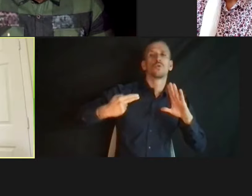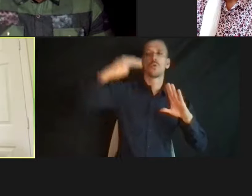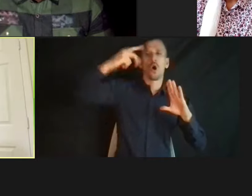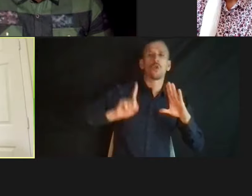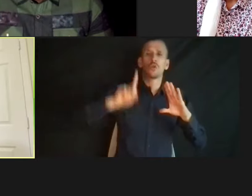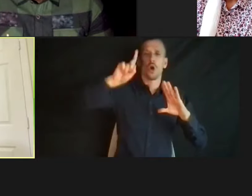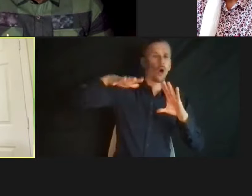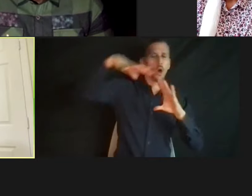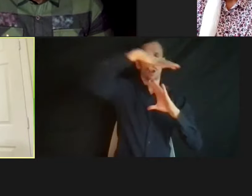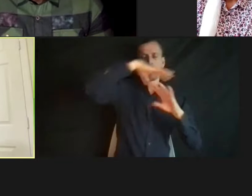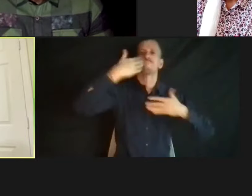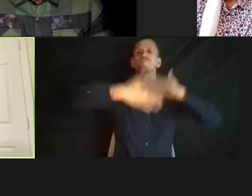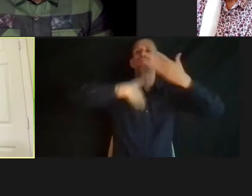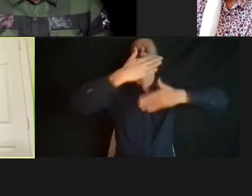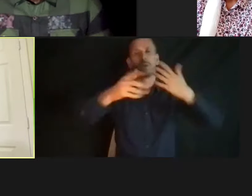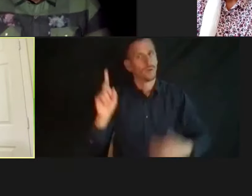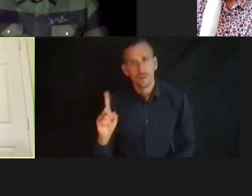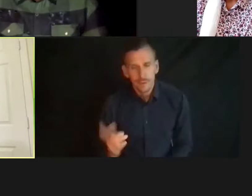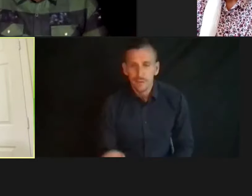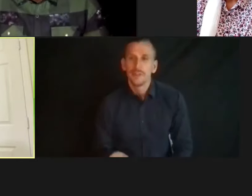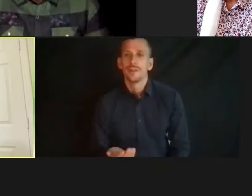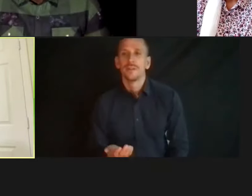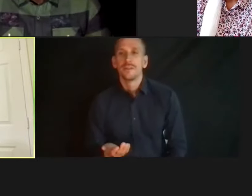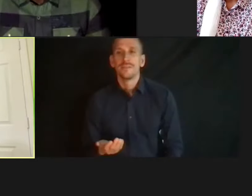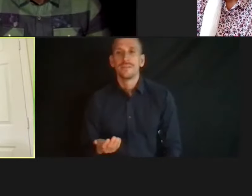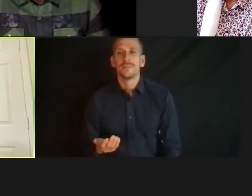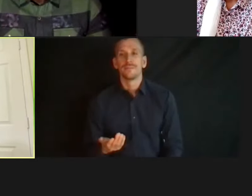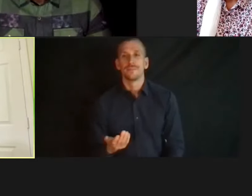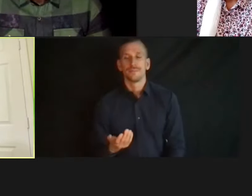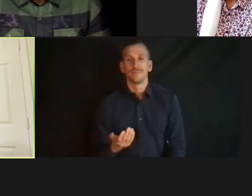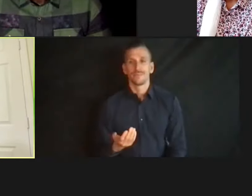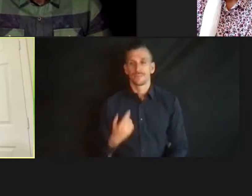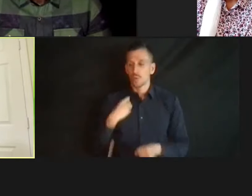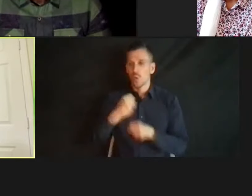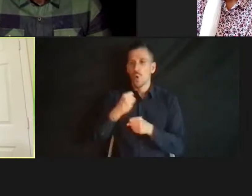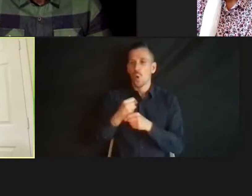colleagues on the panel that we're talking about in Northern Uganda,